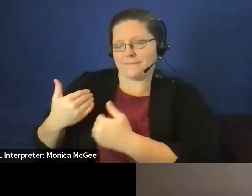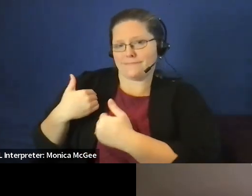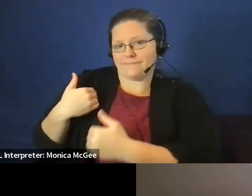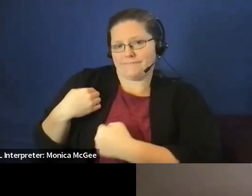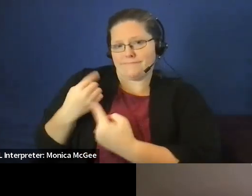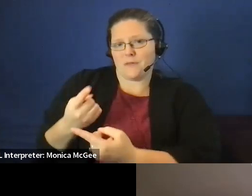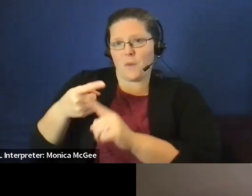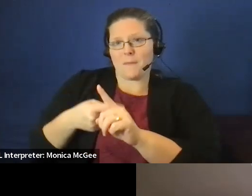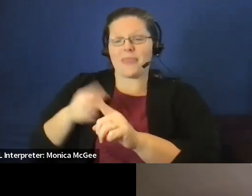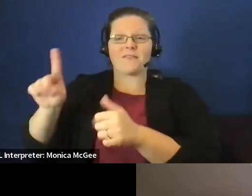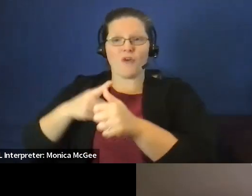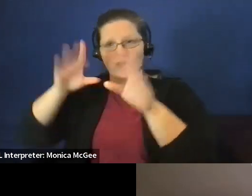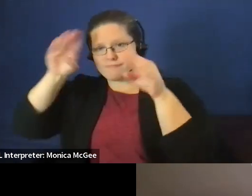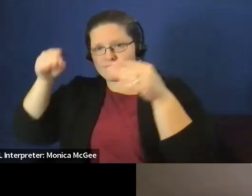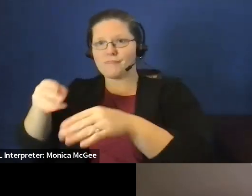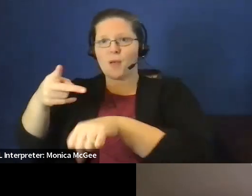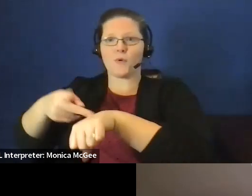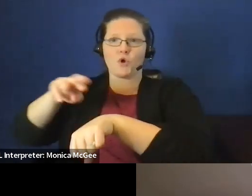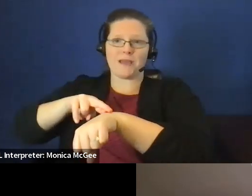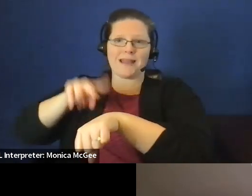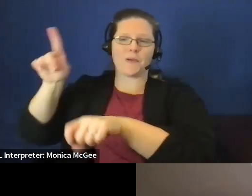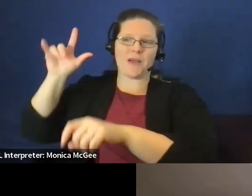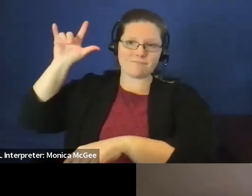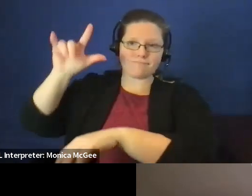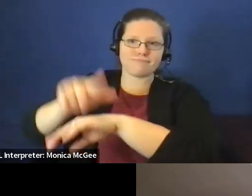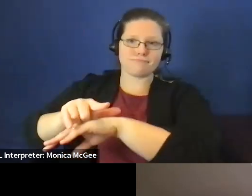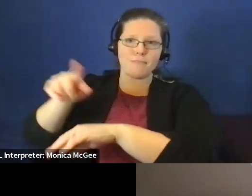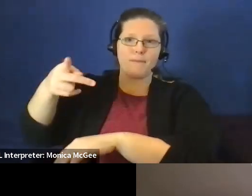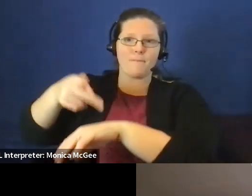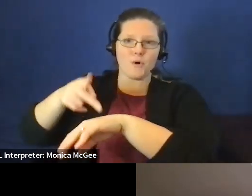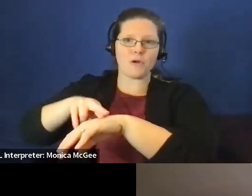FEMA ODIC has a new director,